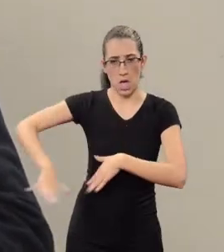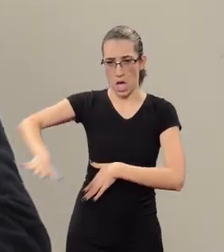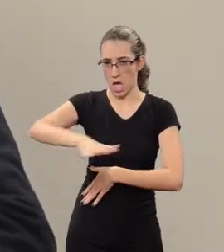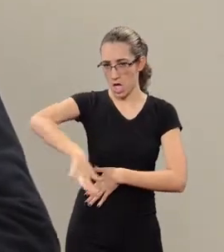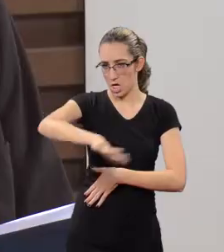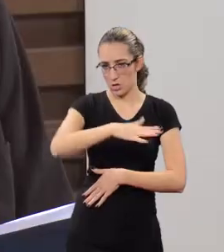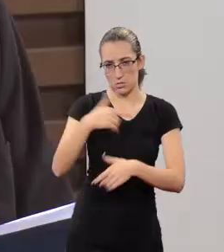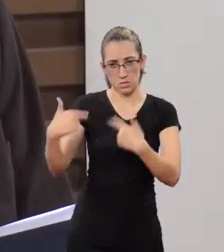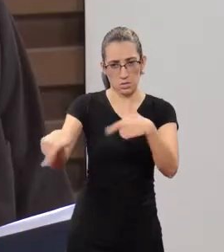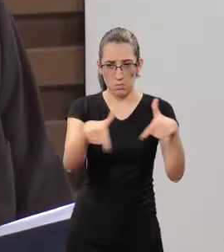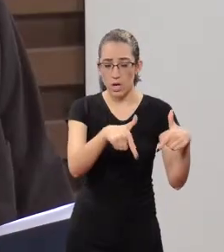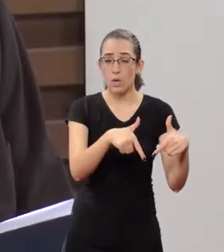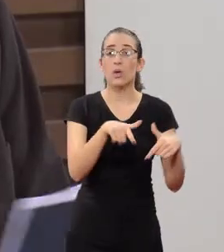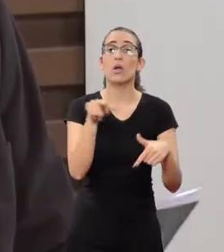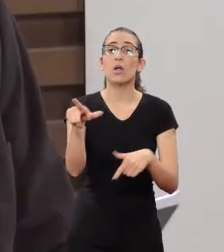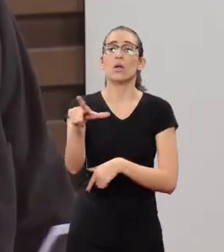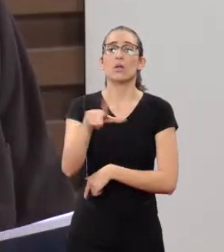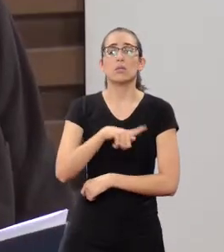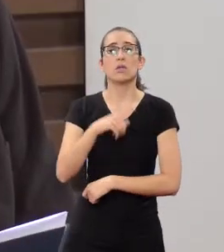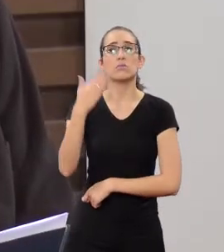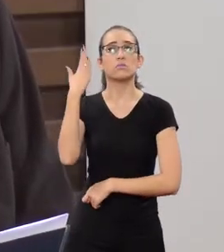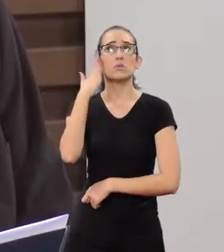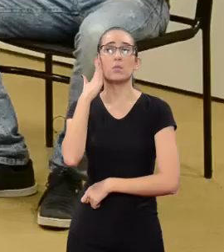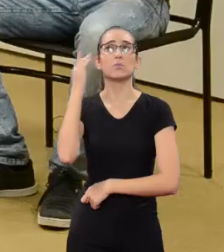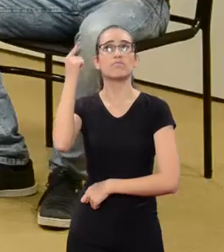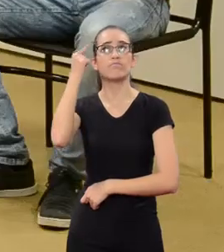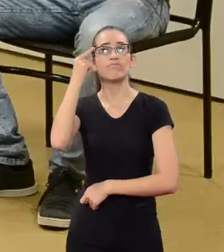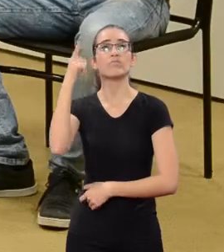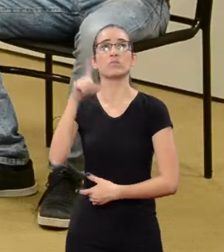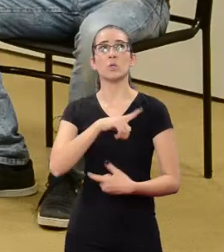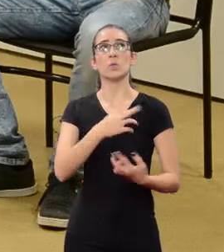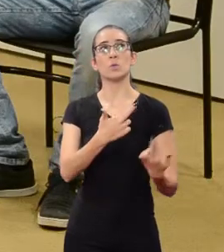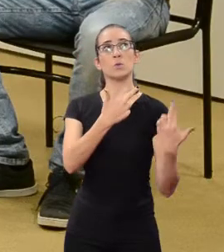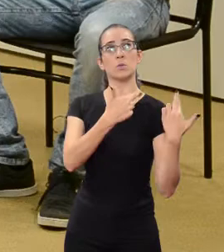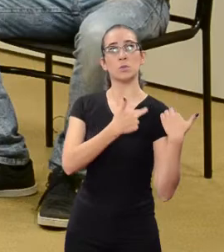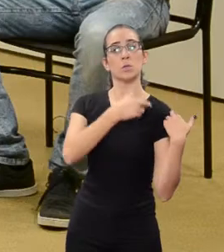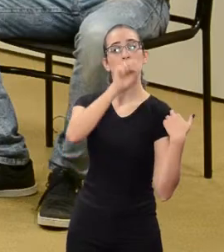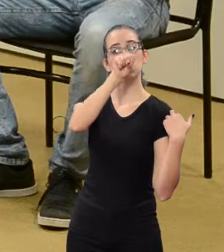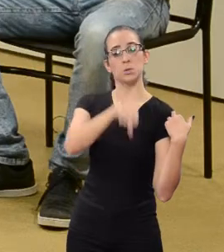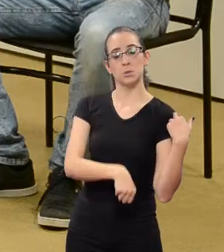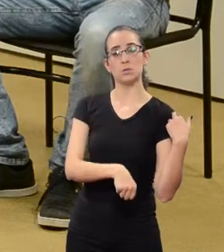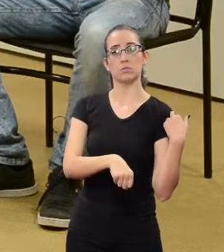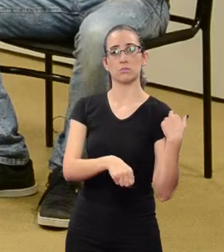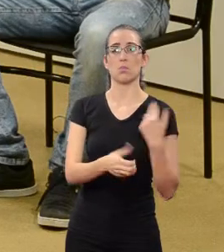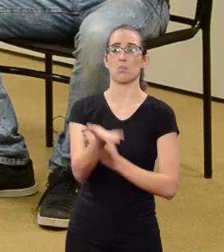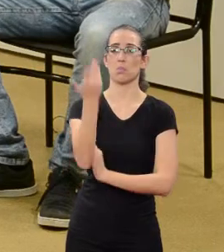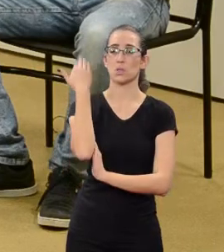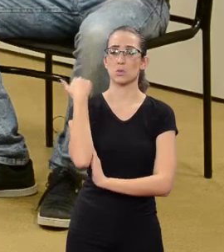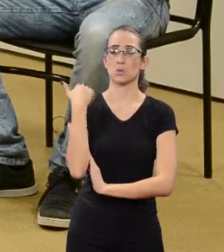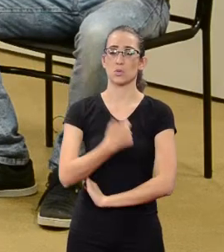whatever area he or she is, go into the working market, has this notion. of his or her responsability.